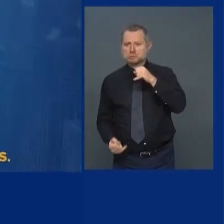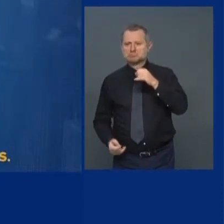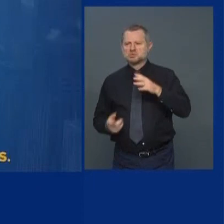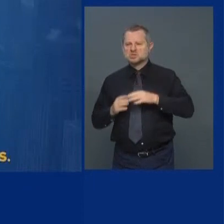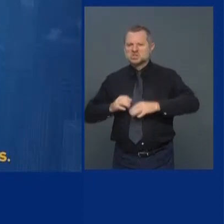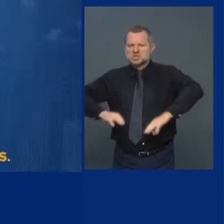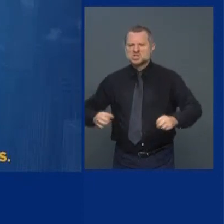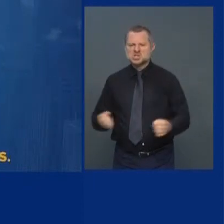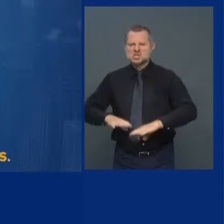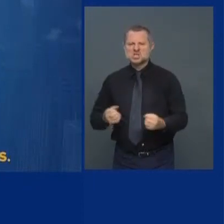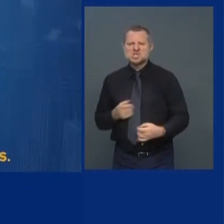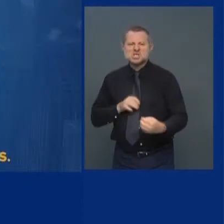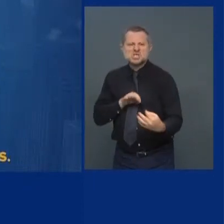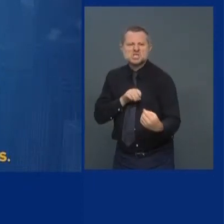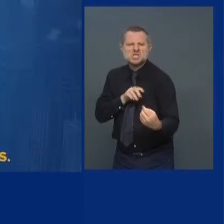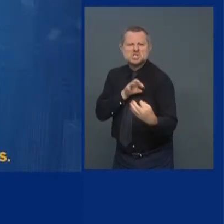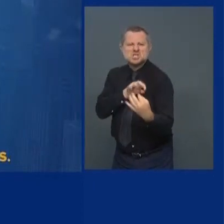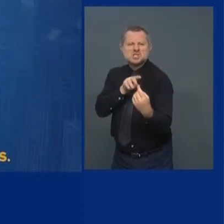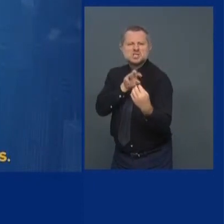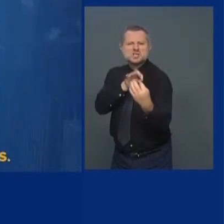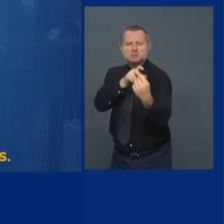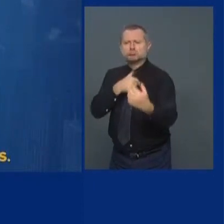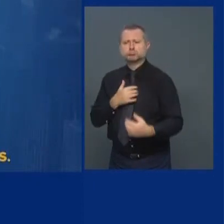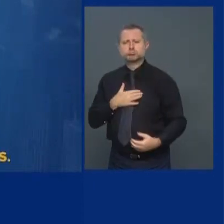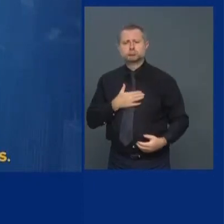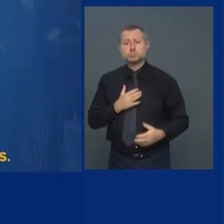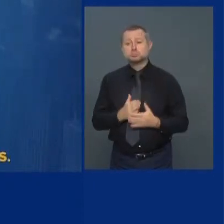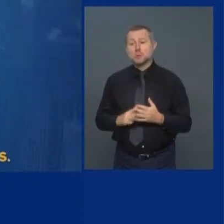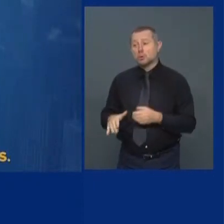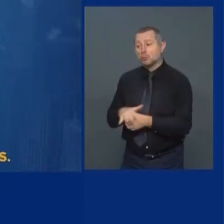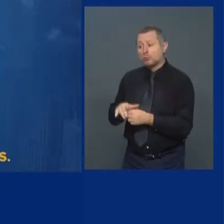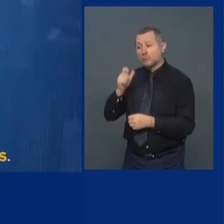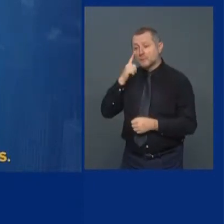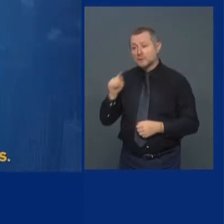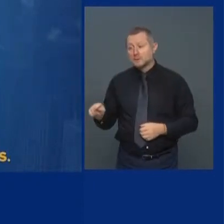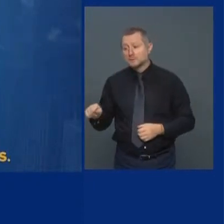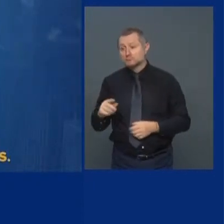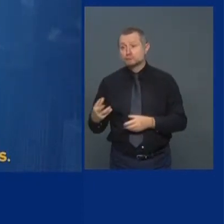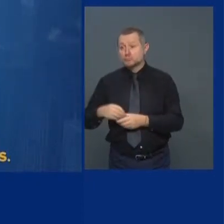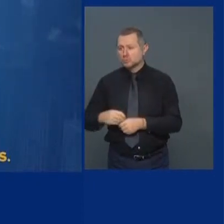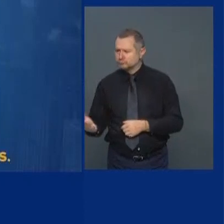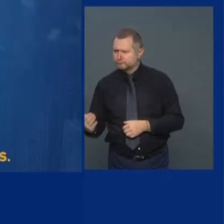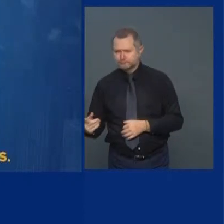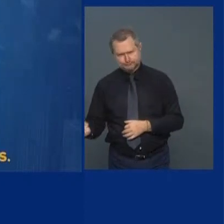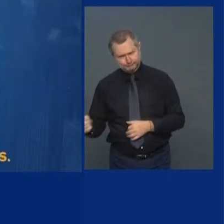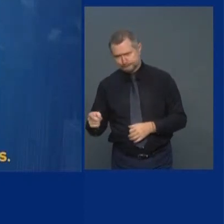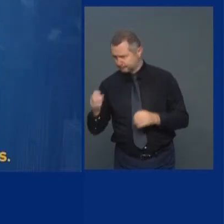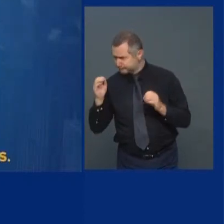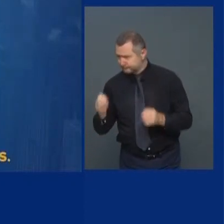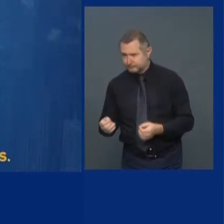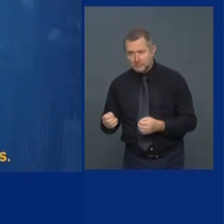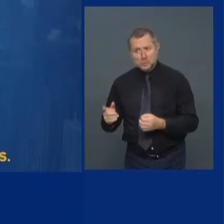THAT'S WHAT POLITICIANS LIKE TO DO. I'M A LITTLE EXCEPTIONAL THAT WAY.